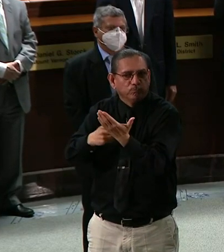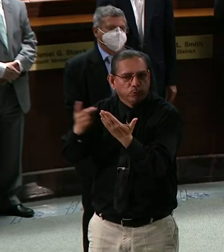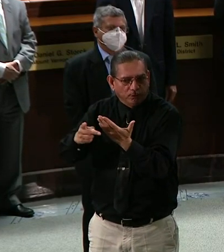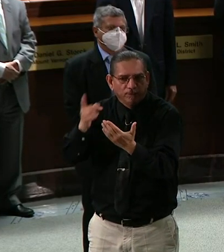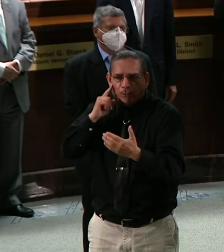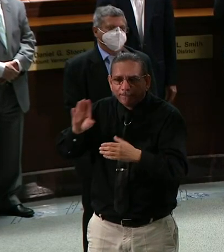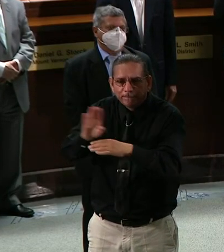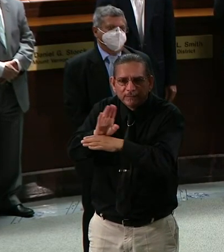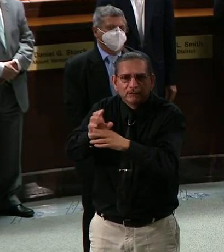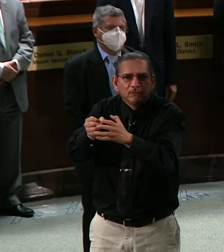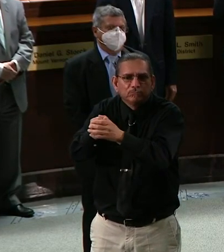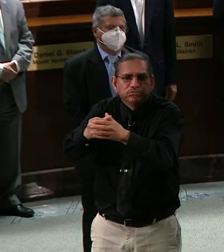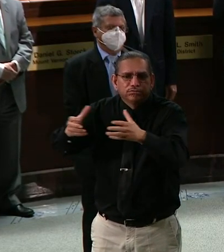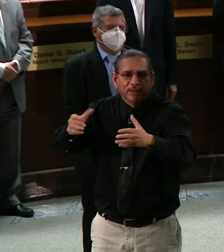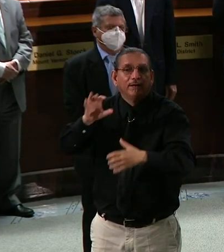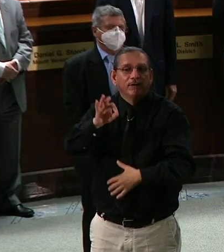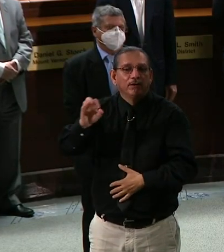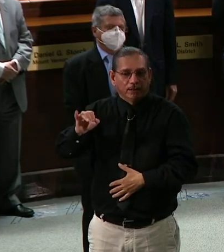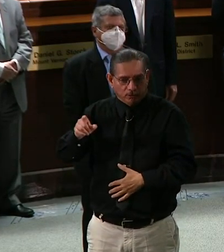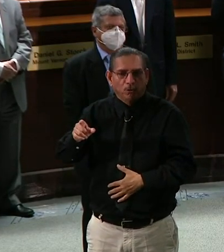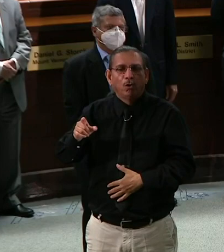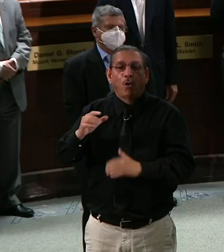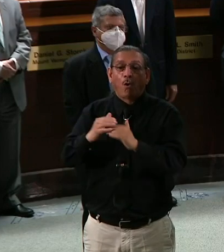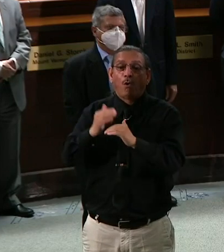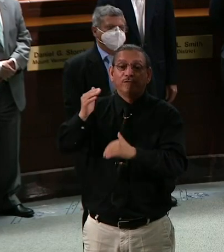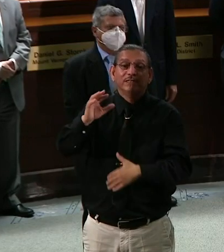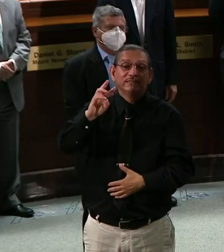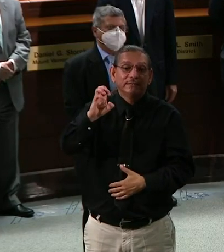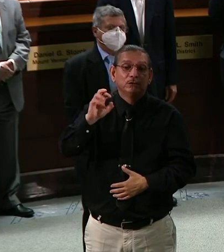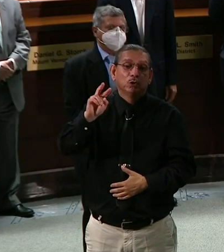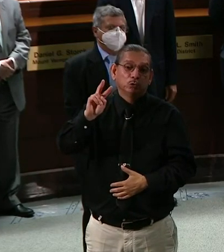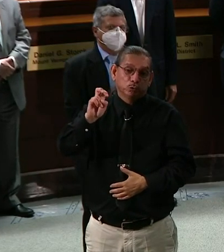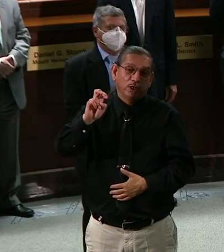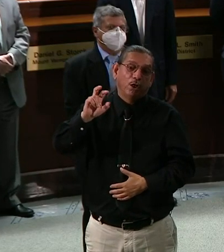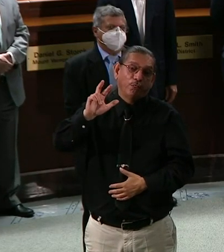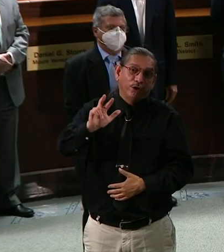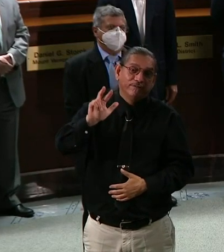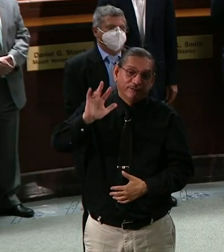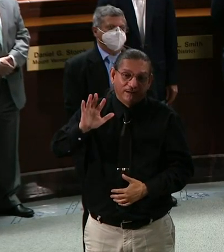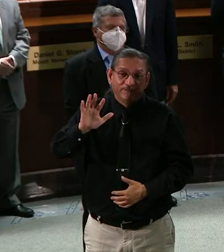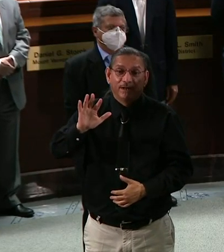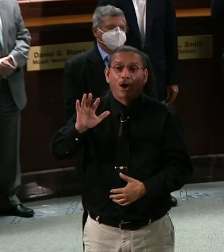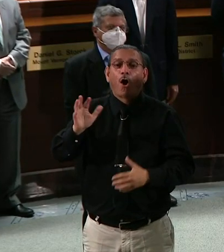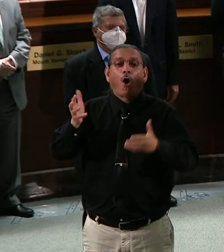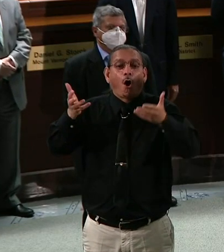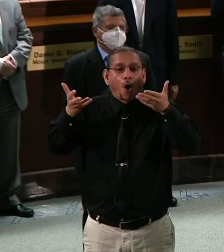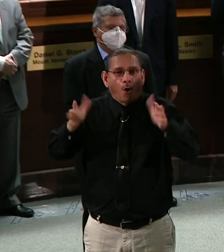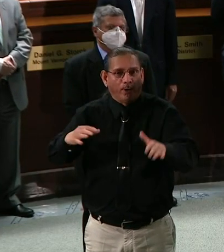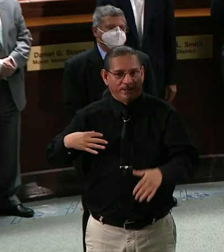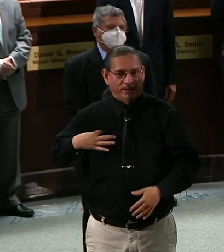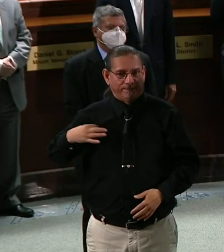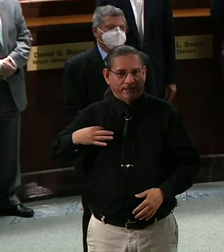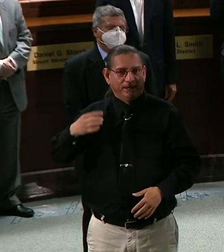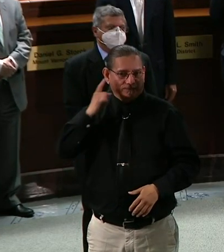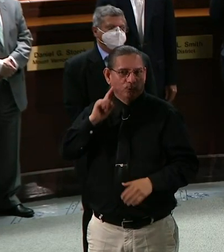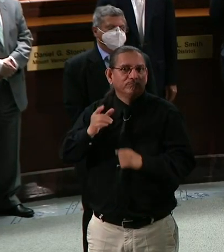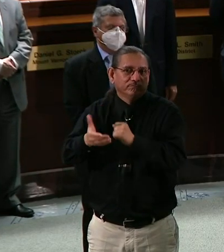FOR BUSINESSES IN FAIRFAX COUNTY AND OVER SIX THOUSAND TWO HUNDRED AND EIGHTY